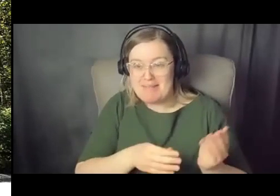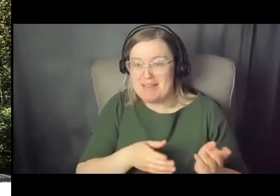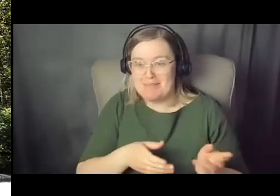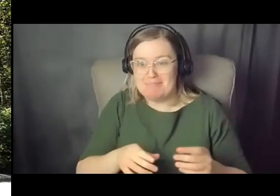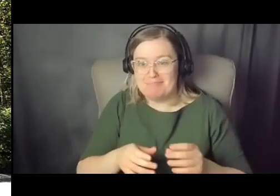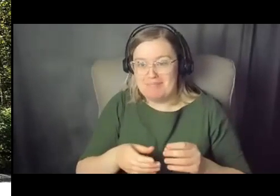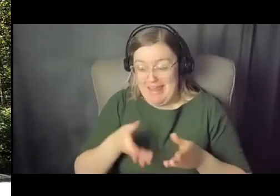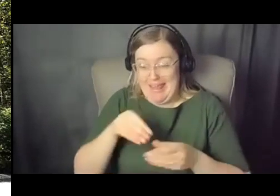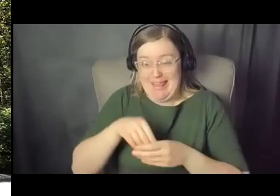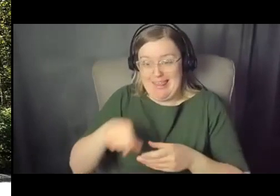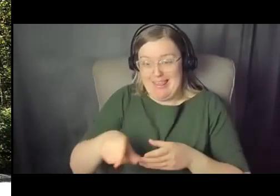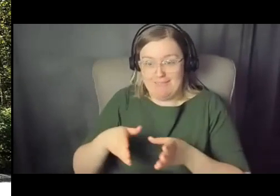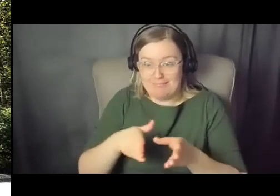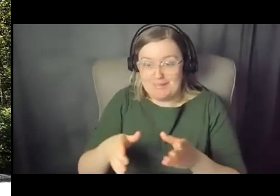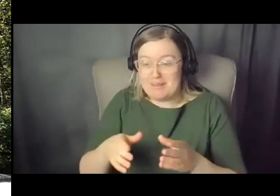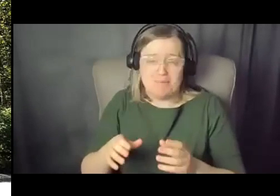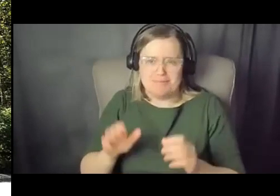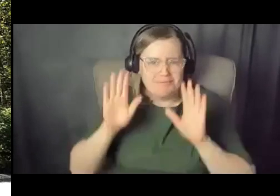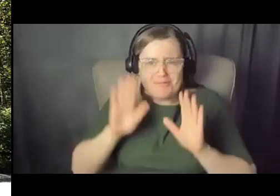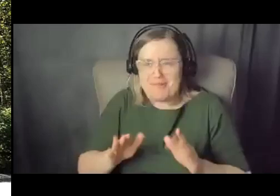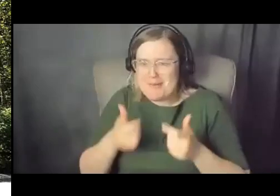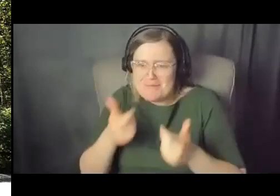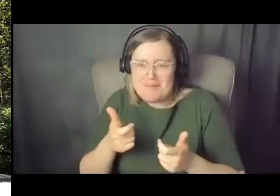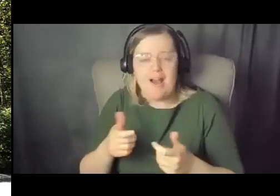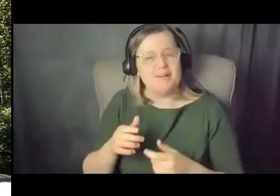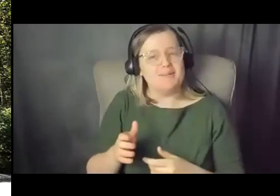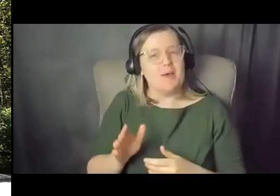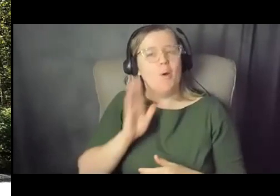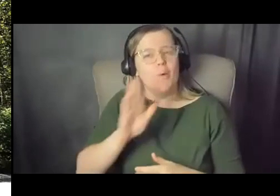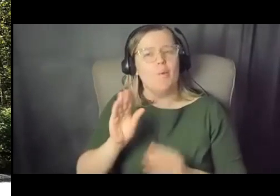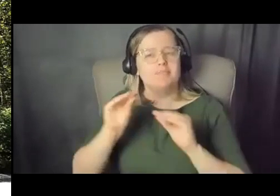In the future there will be seeding, you'll be able to sit there and watch the salmon swim by, which was really